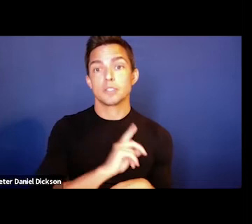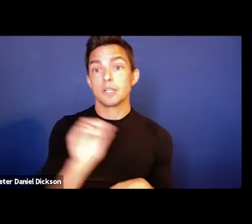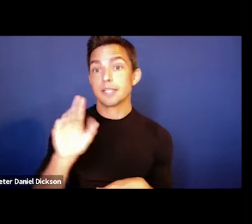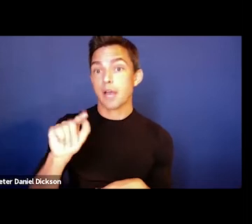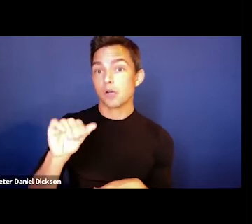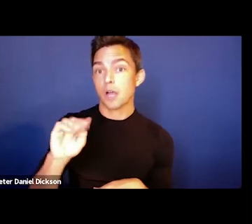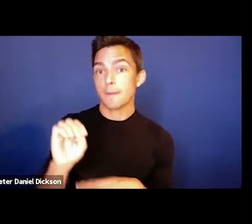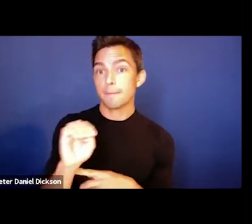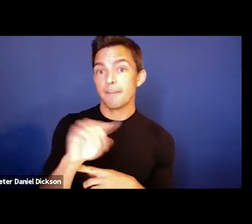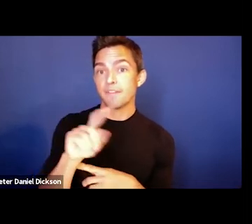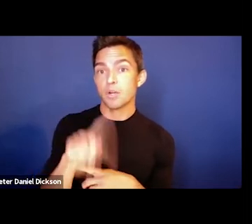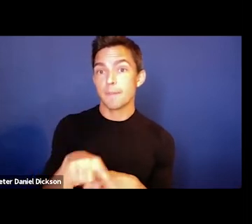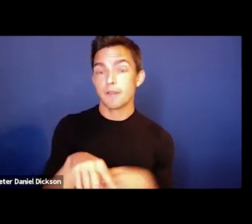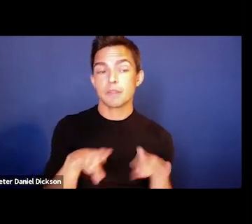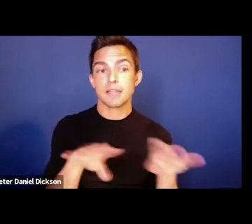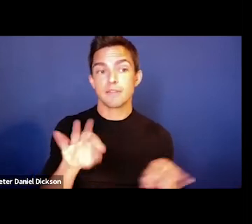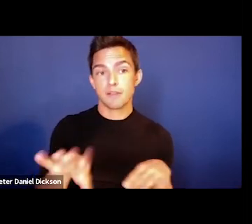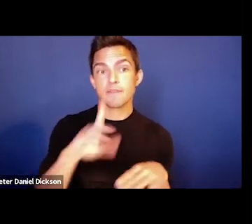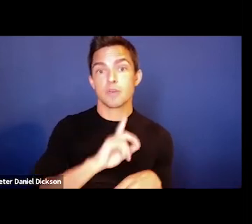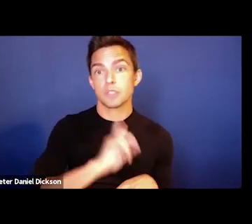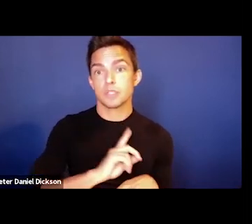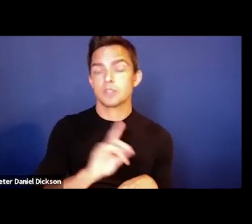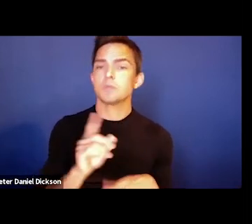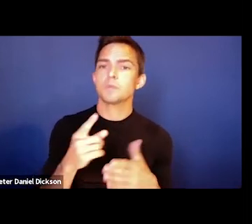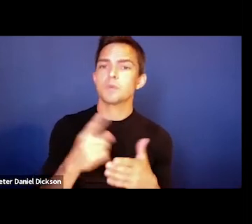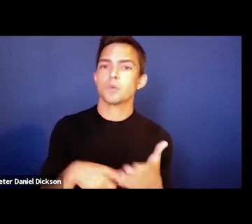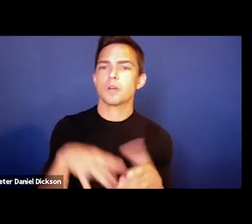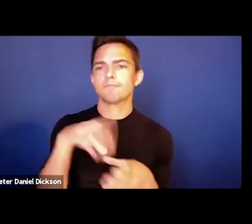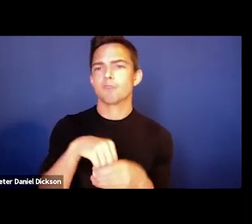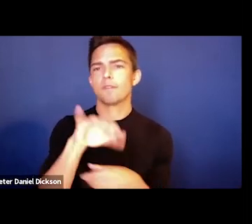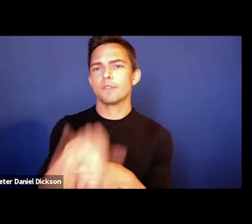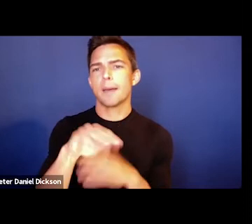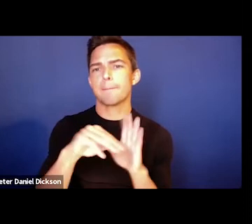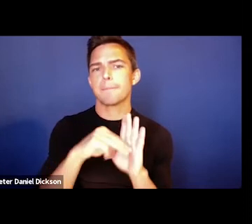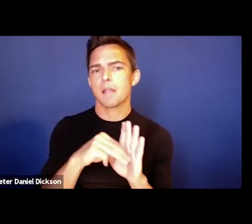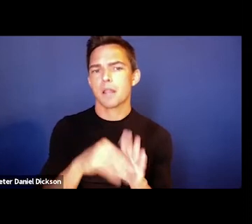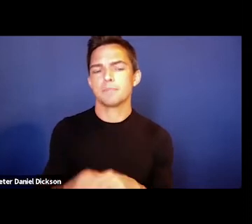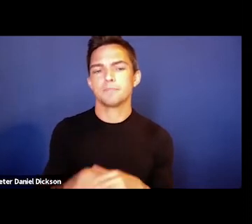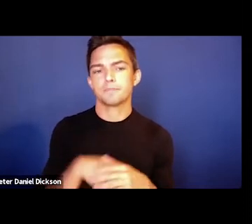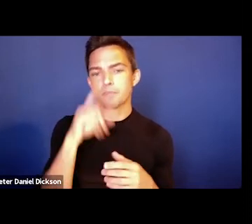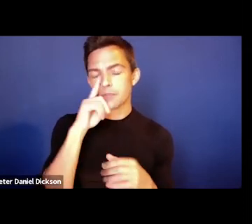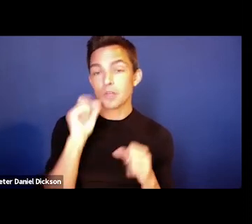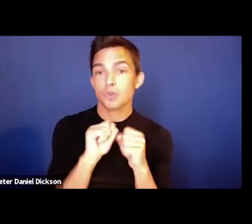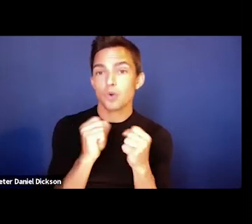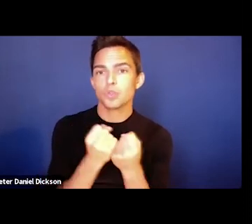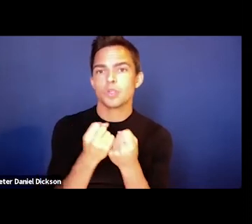was the level of loneliness and what went into that model were socio-demographic including race,